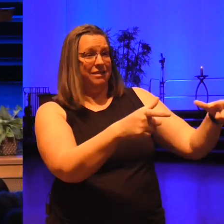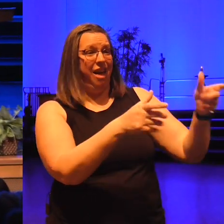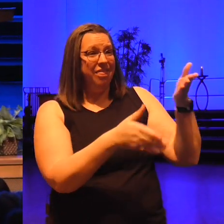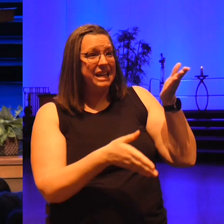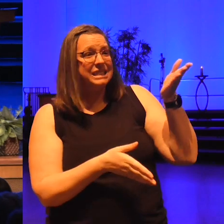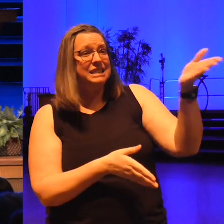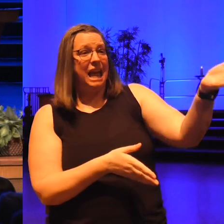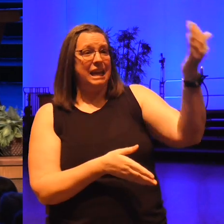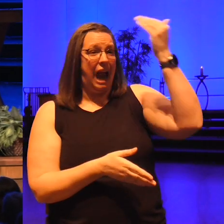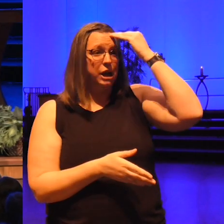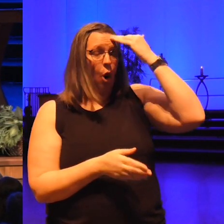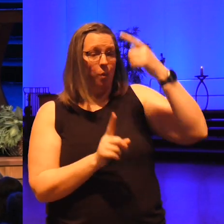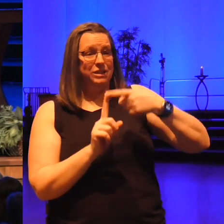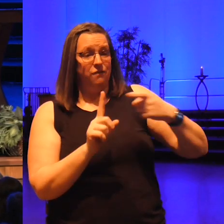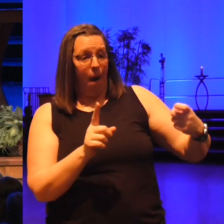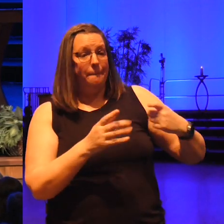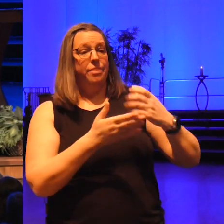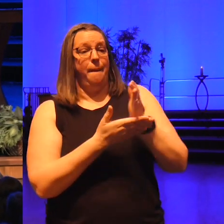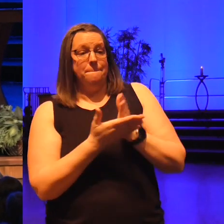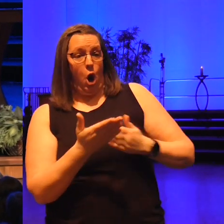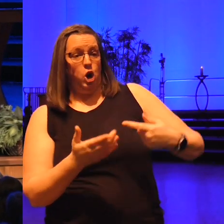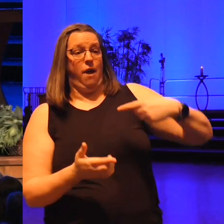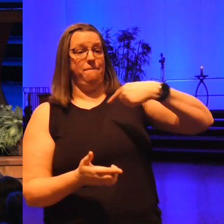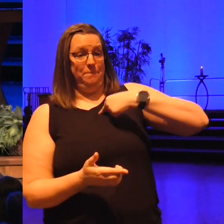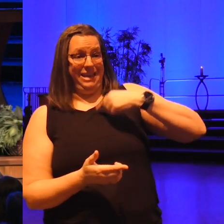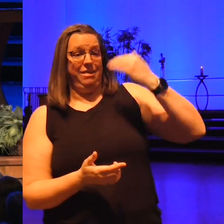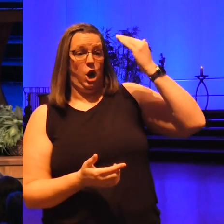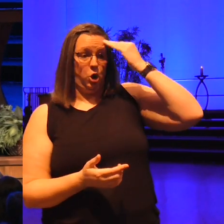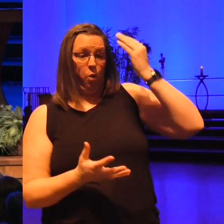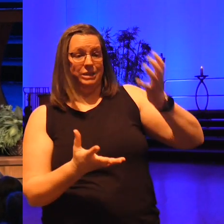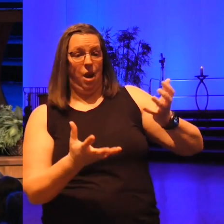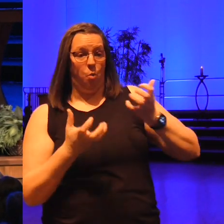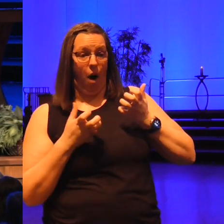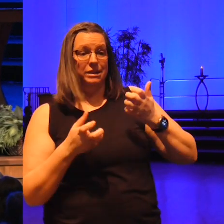this part of me unconsciously that knows and wants to be taken care of and loved